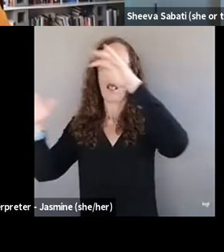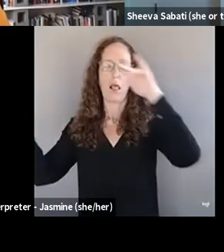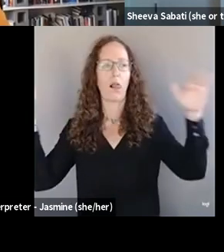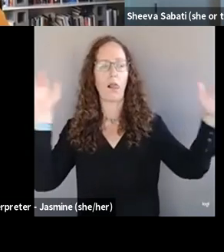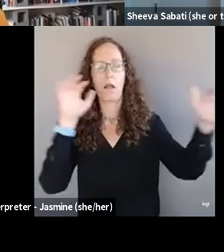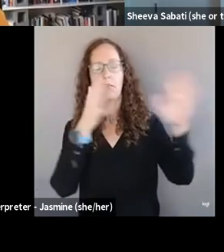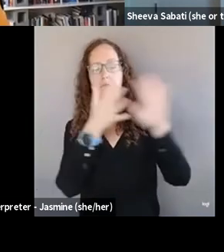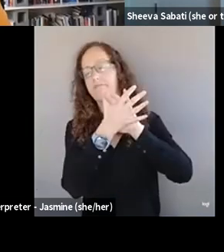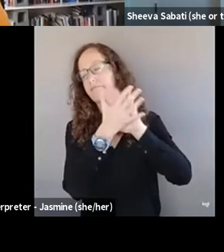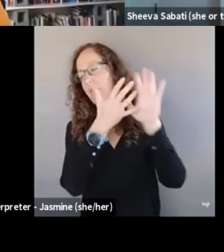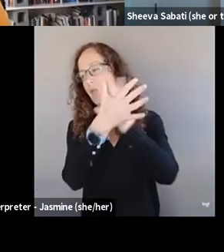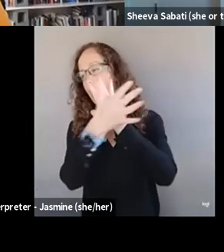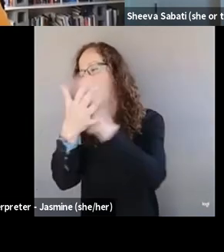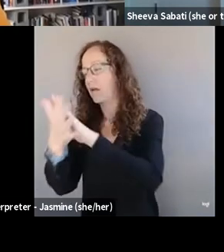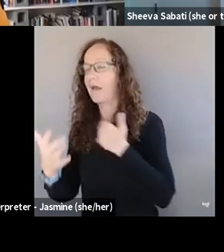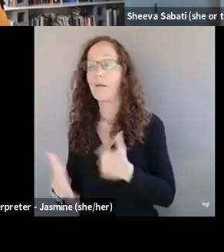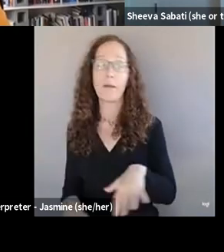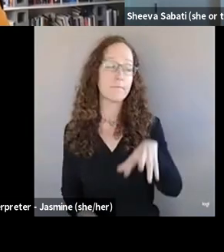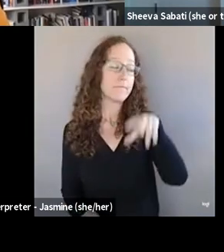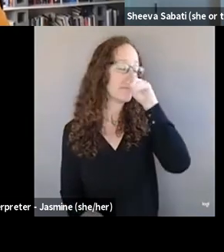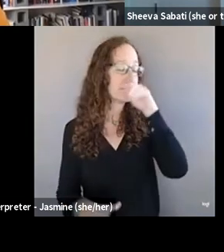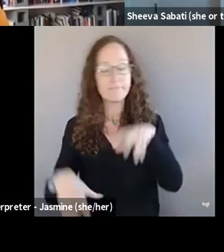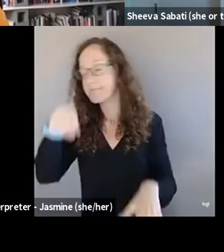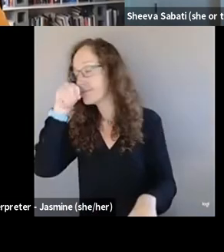project oppressive thinking, oppressive messaging, we're